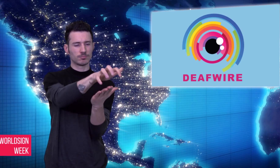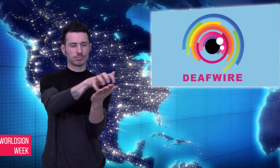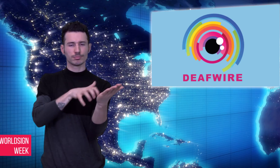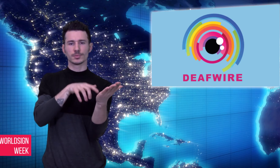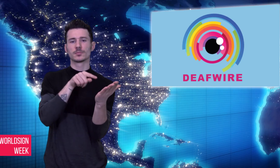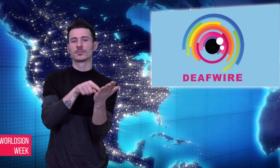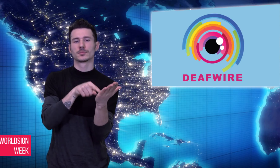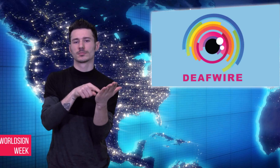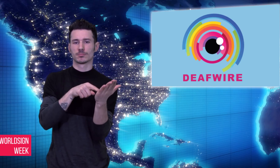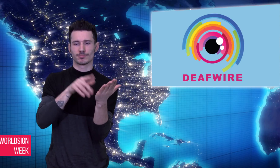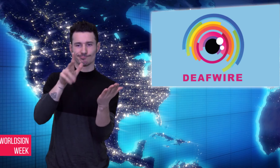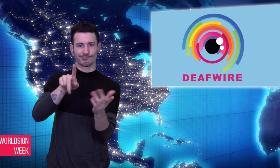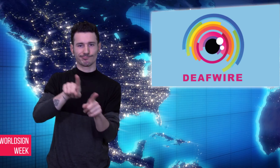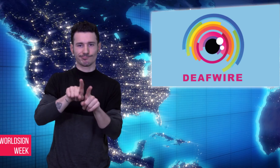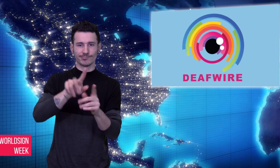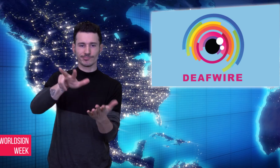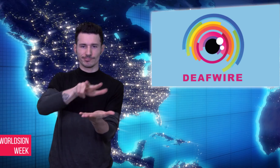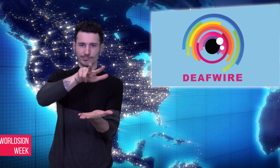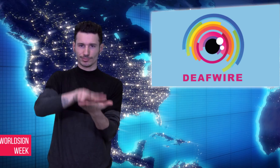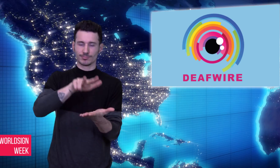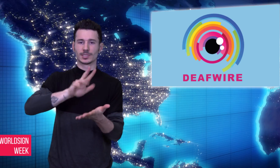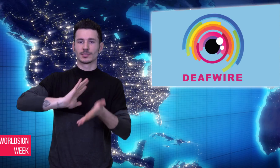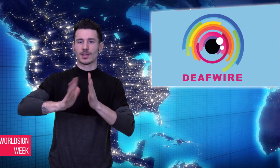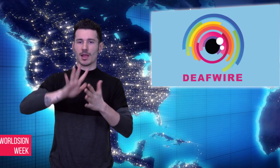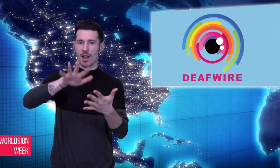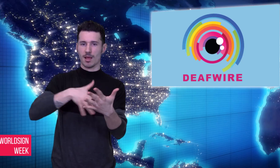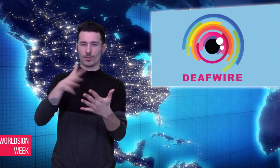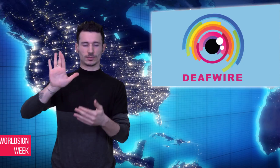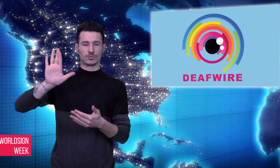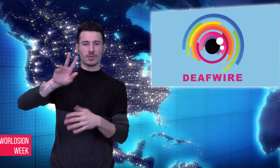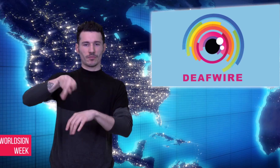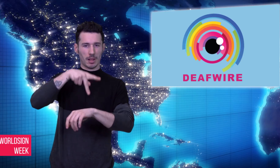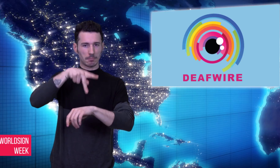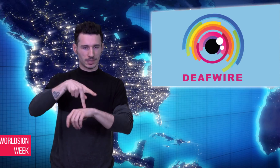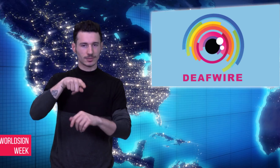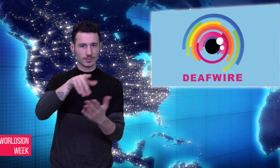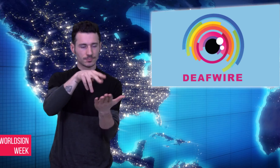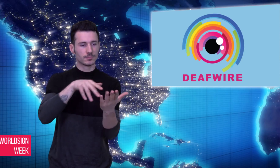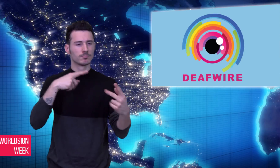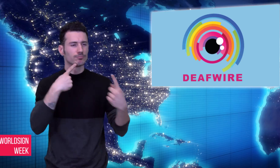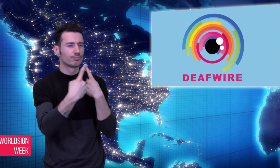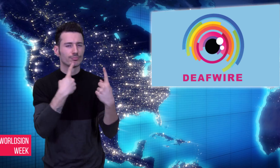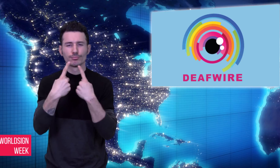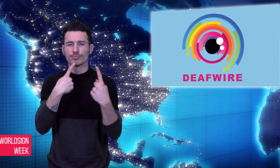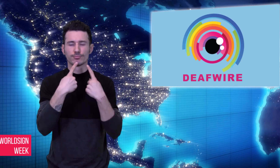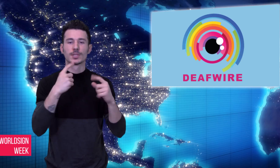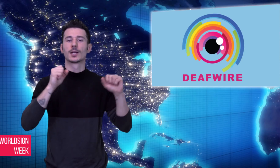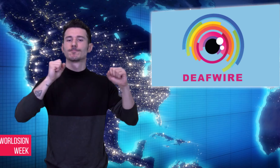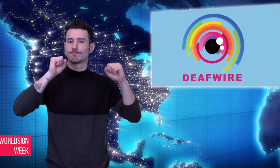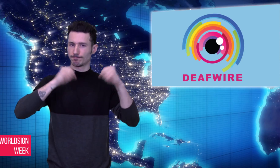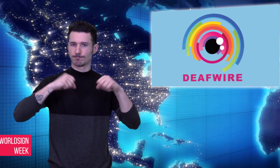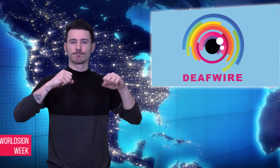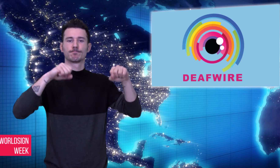passed a bill to recognize Filipino Sign Language (FSL) as the country’s national